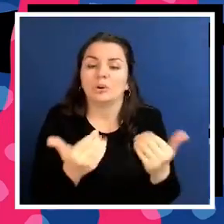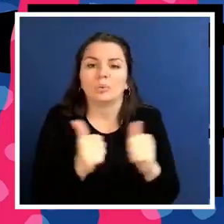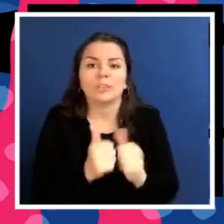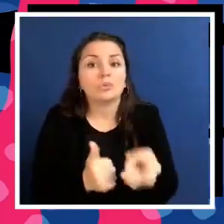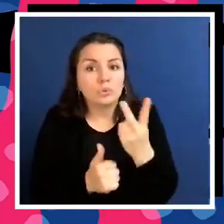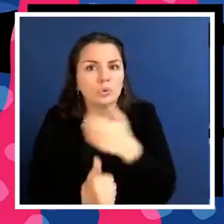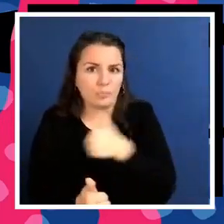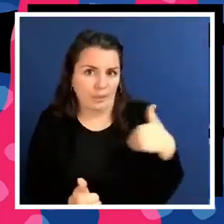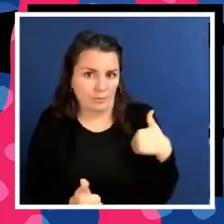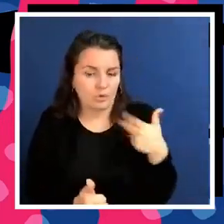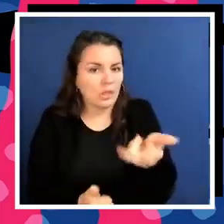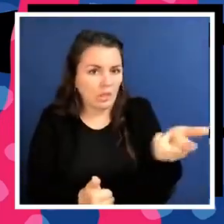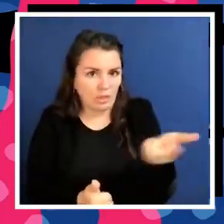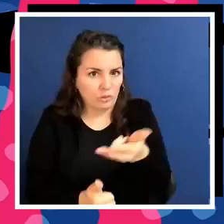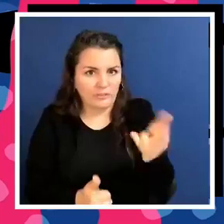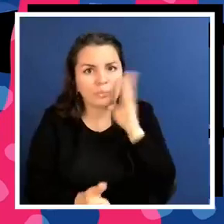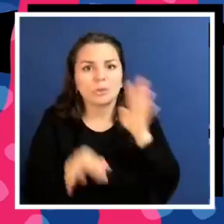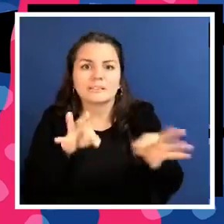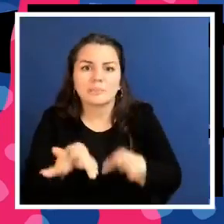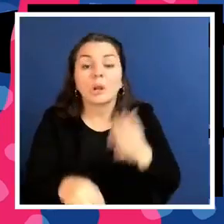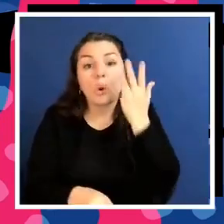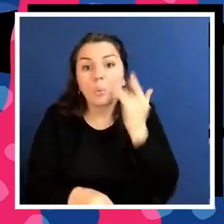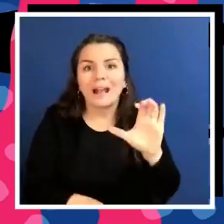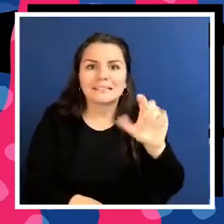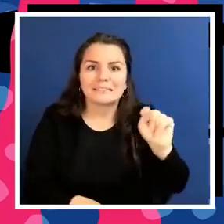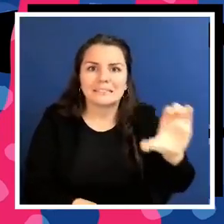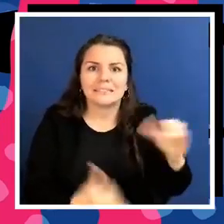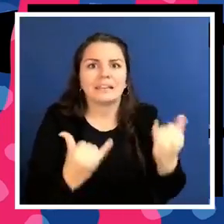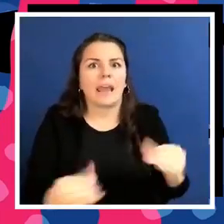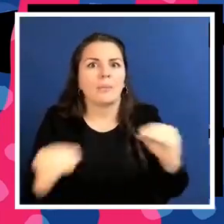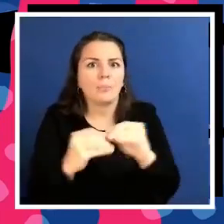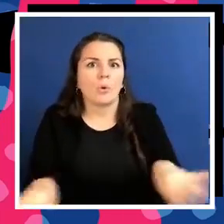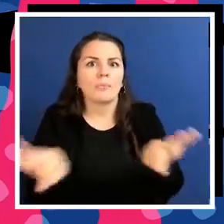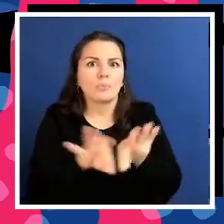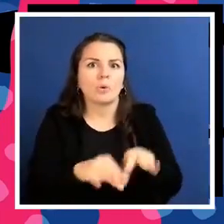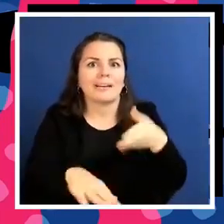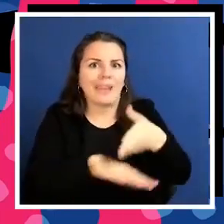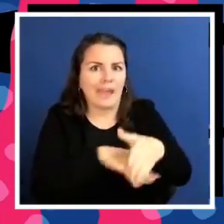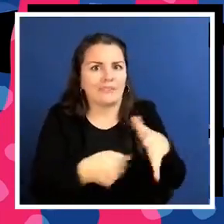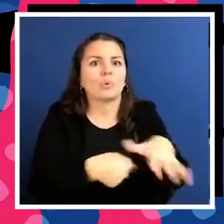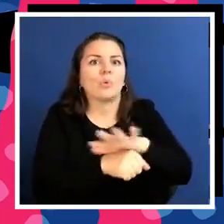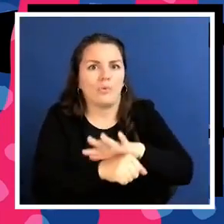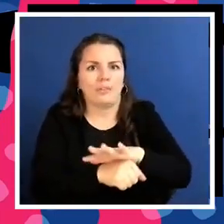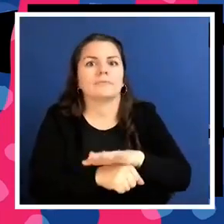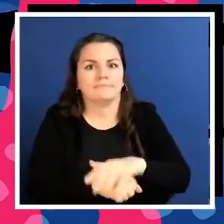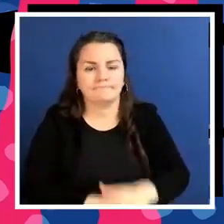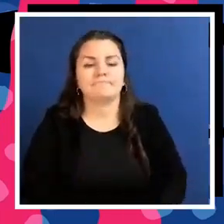ASSOCIATION OF FLIGHT ATTENDANTS. SHE IS HERE WITH TWO REMEMBER